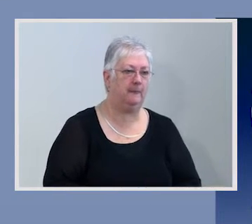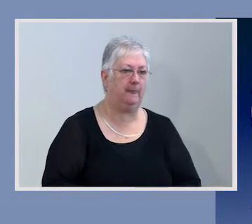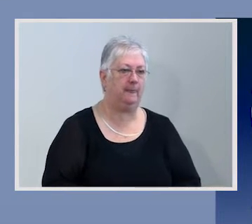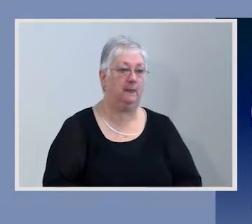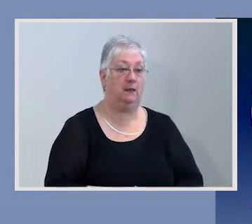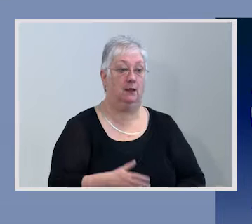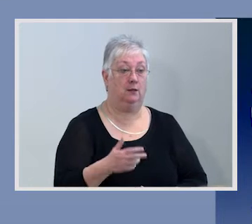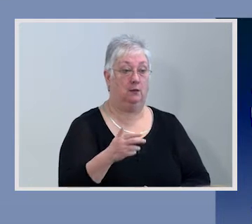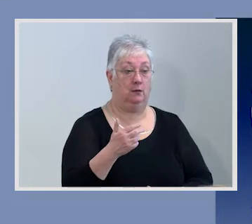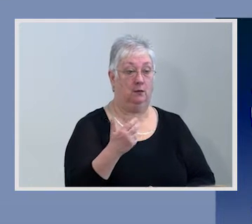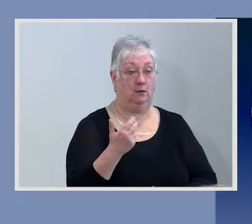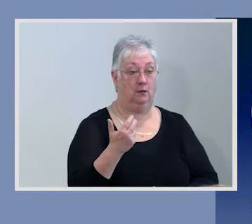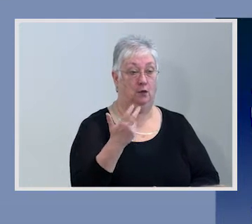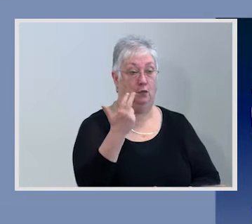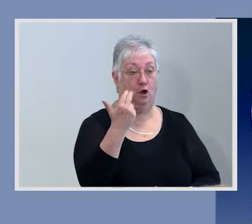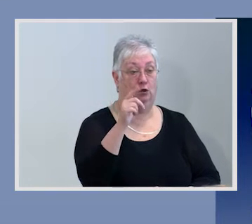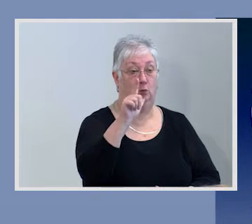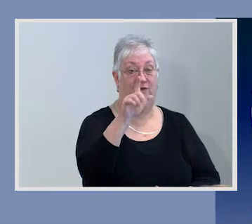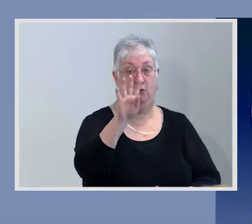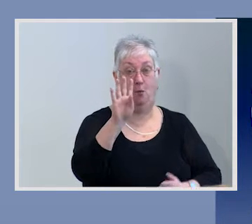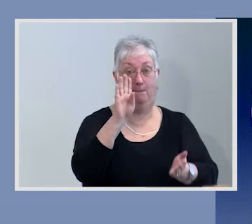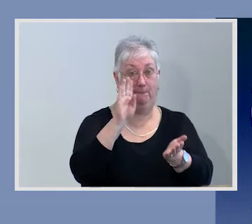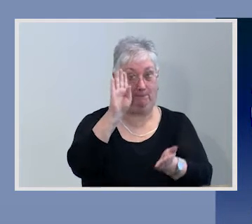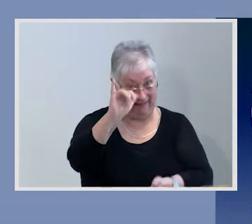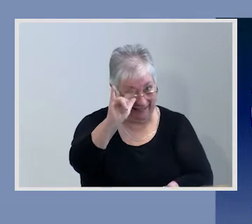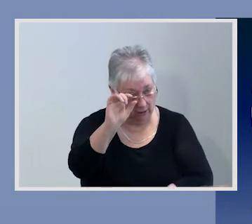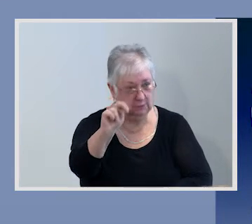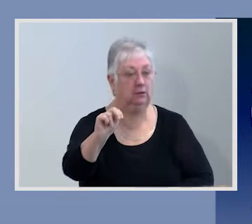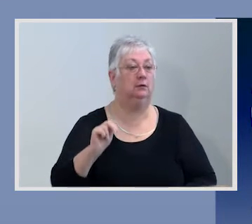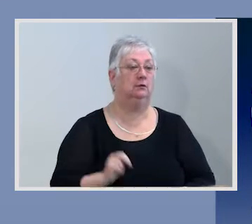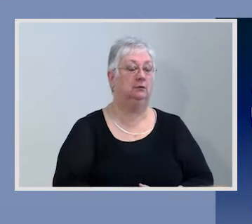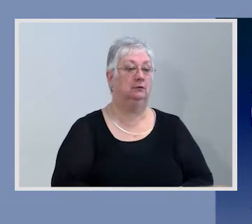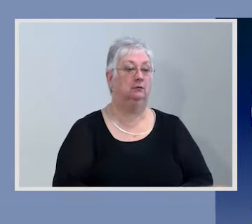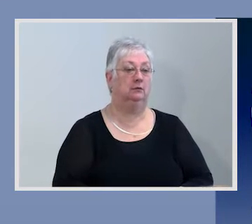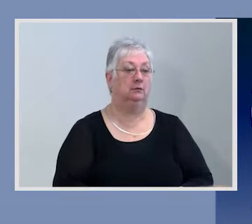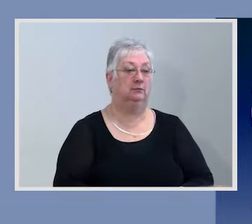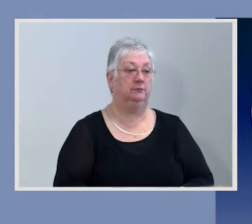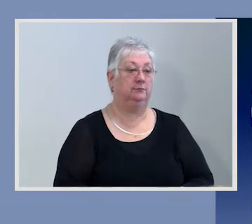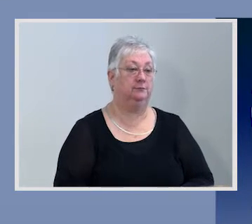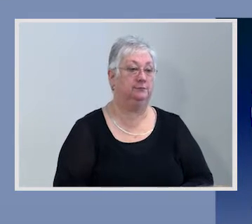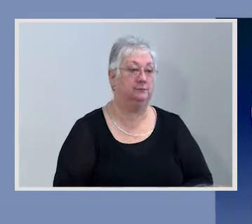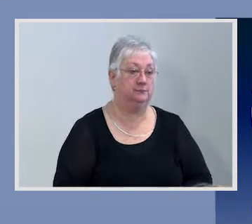THE DISTRICT'S OPERATING BUDGET IS $13.4 BILLION.